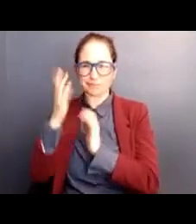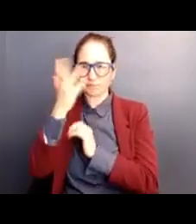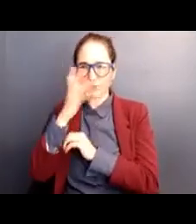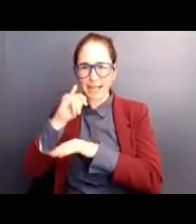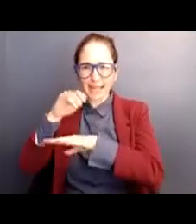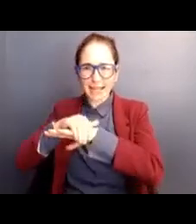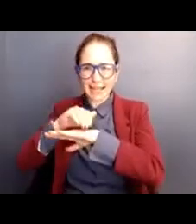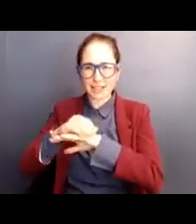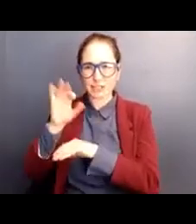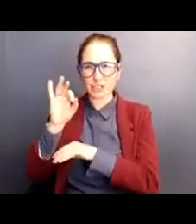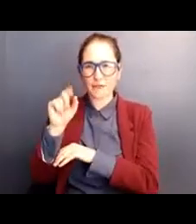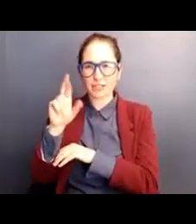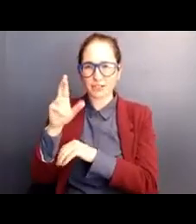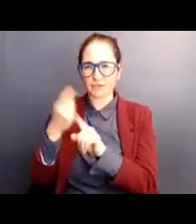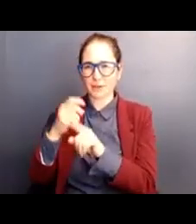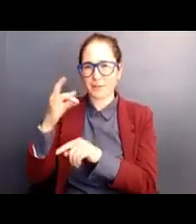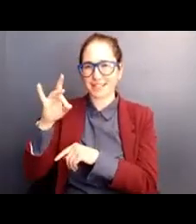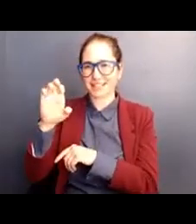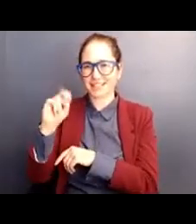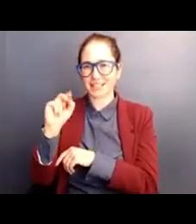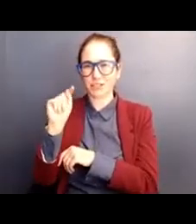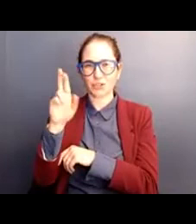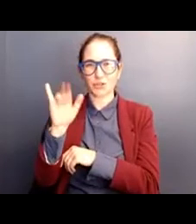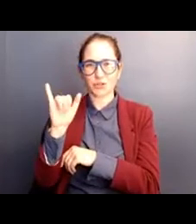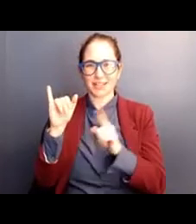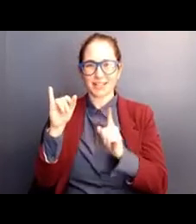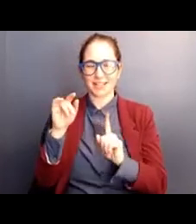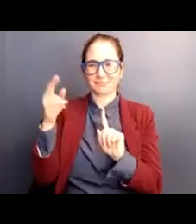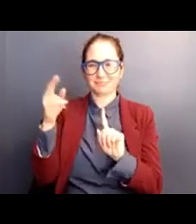century. And he's standing very rigidly sort of like a soldier,